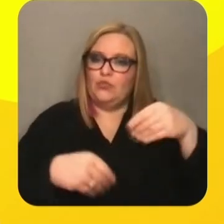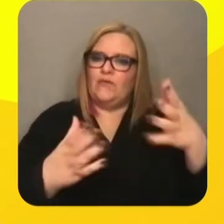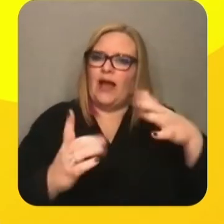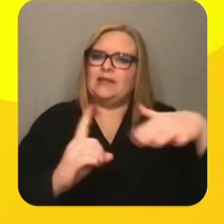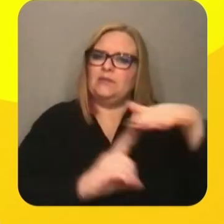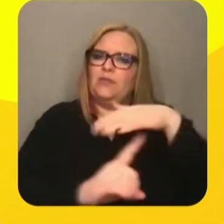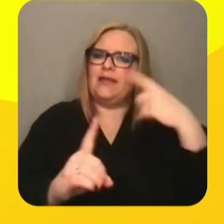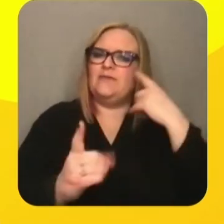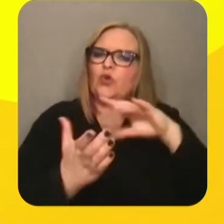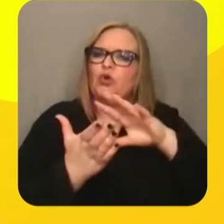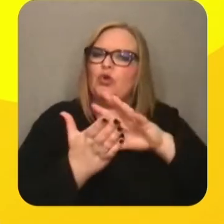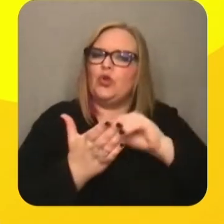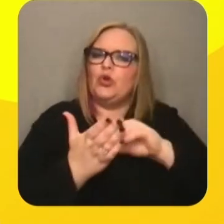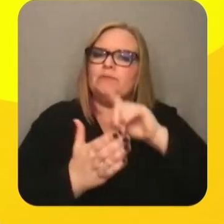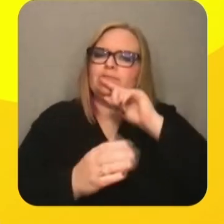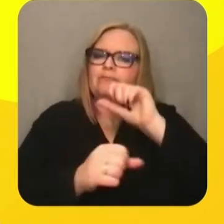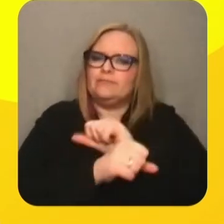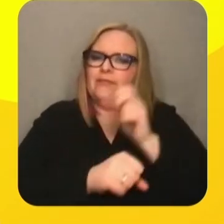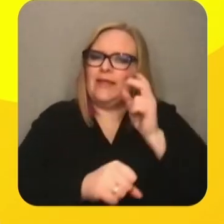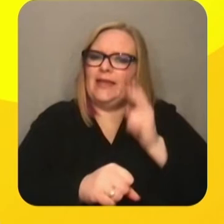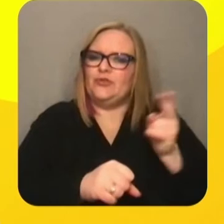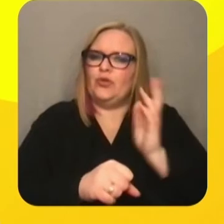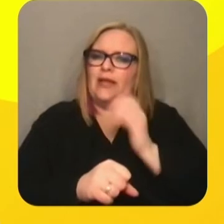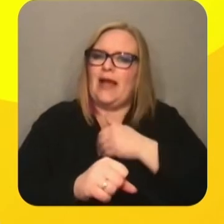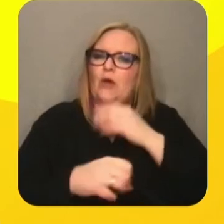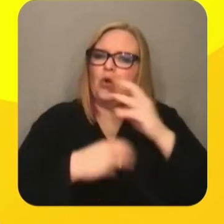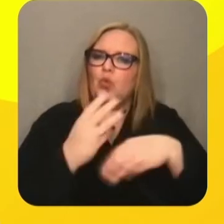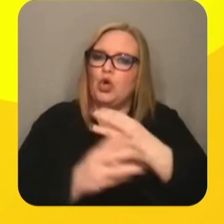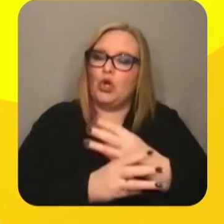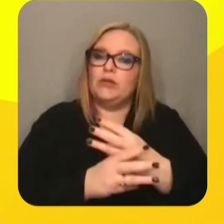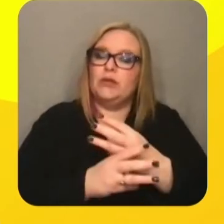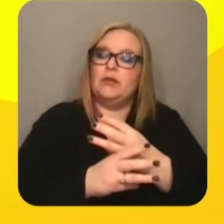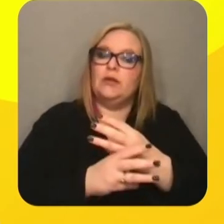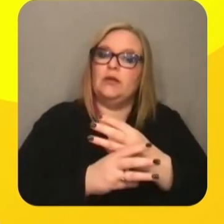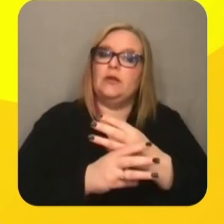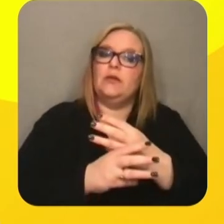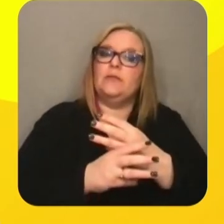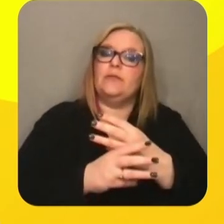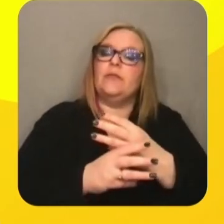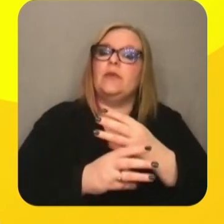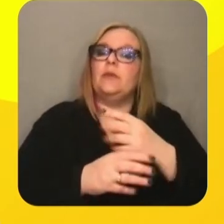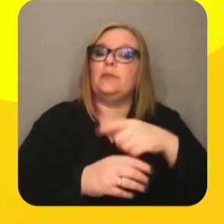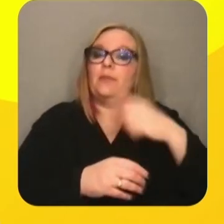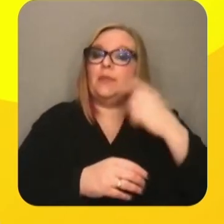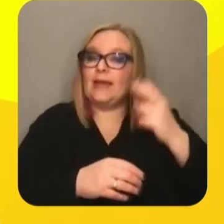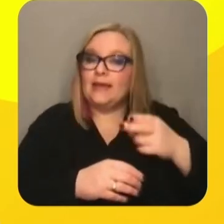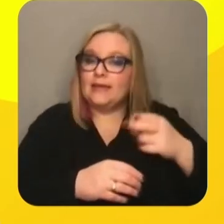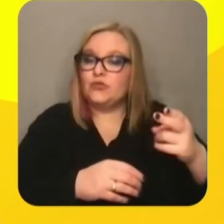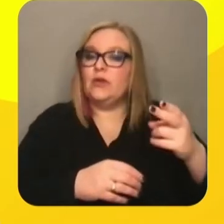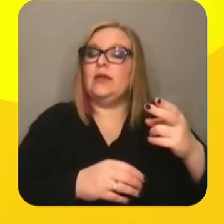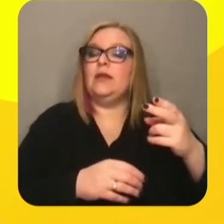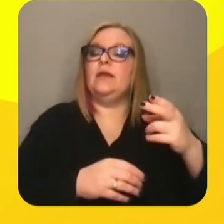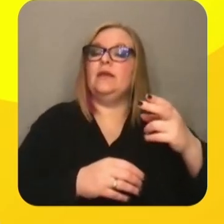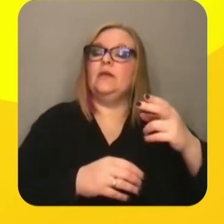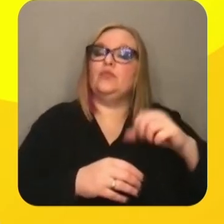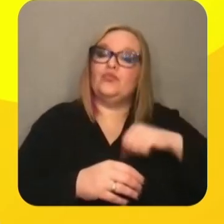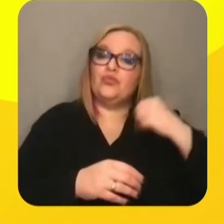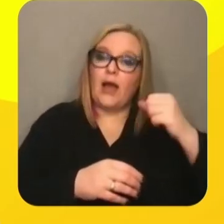the real history of the world that we live in. And creating those moments, whether it's during Black History Month, or June Pride month, and making sure that it's intersectional and that you're